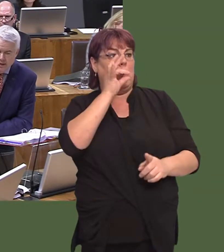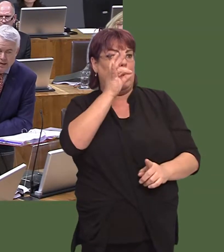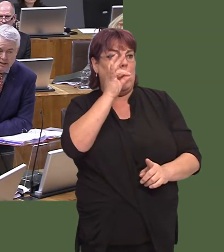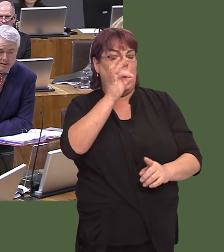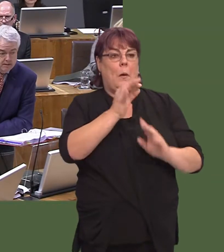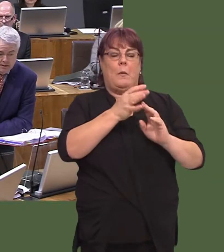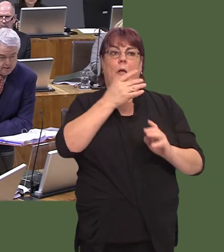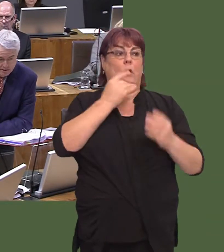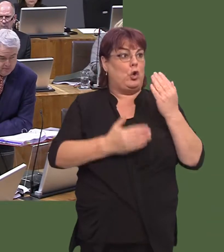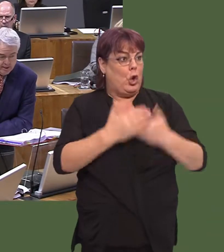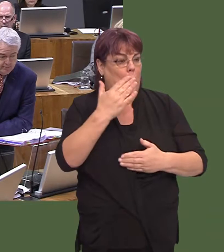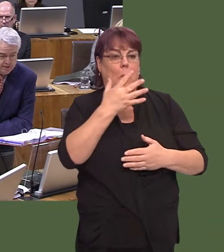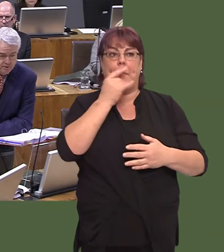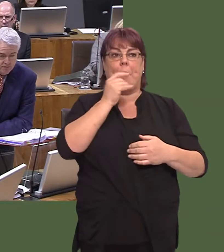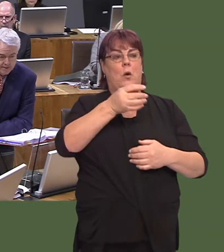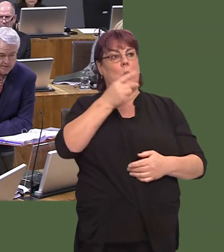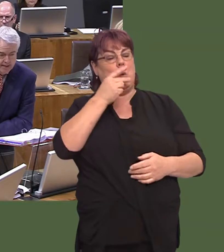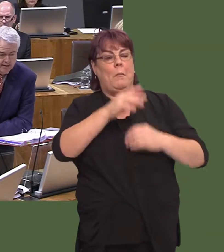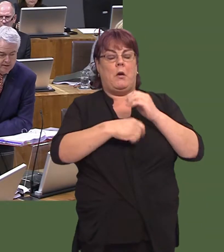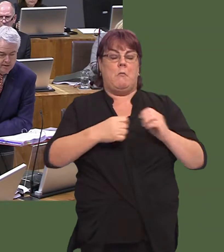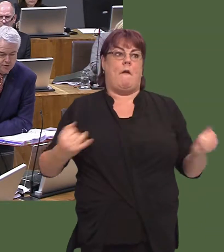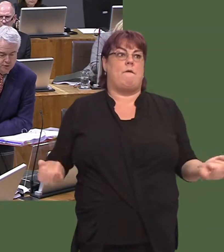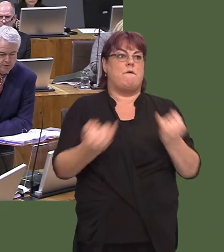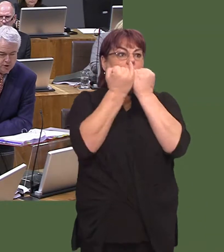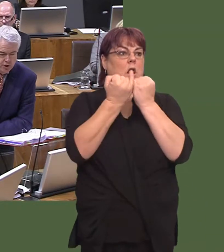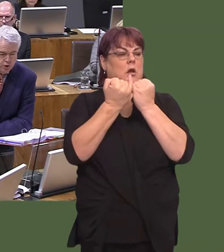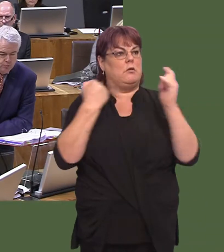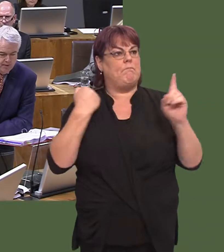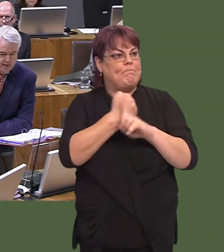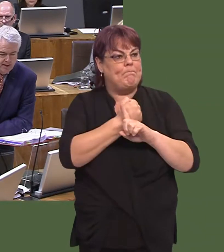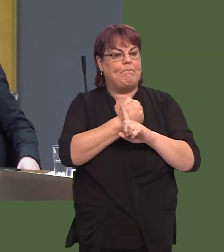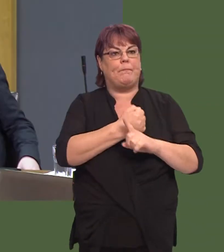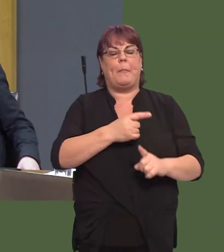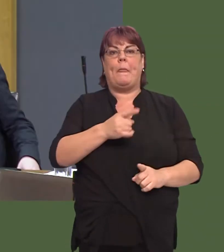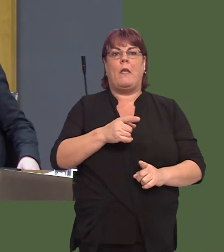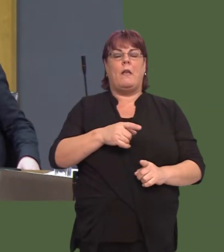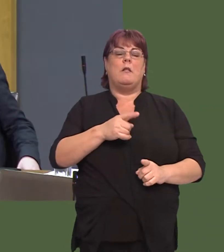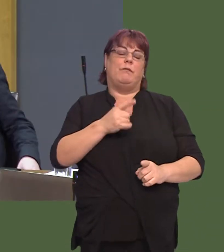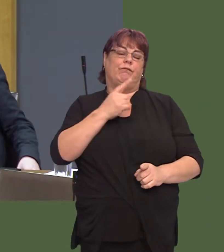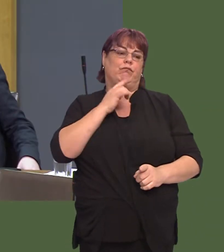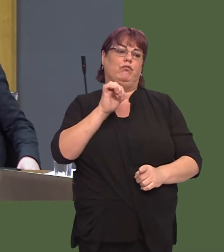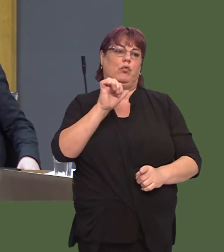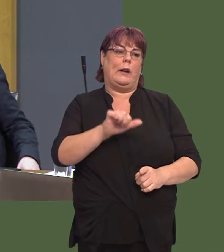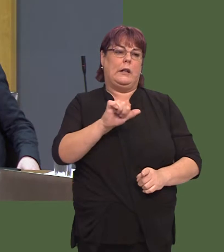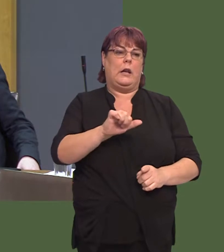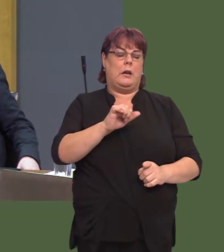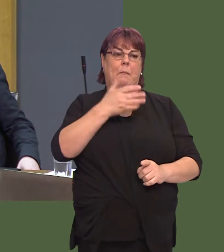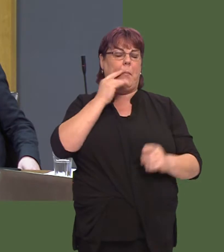And the leader of Plaid Cymru is absolutely rightóthere is too much open use of drugs,